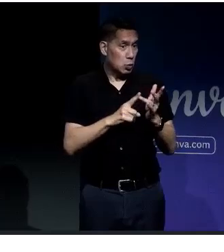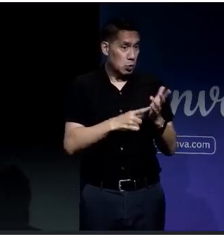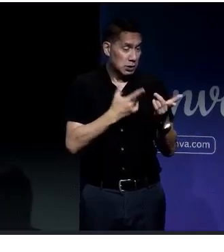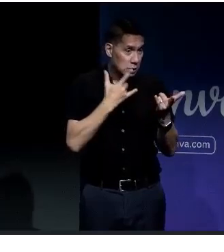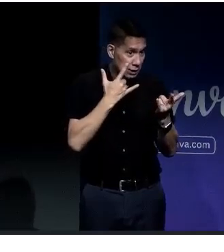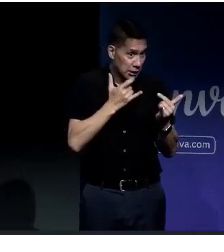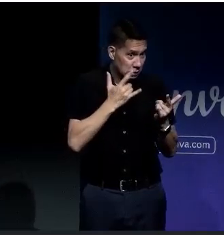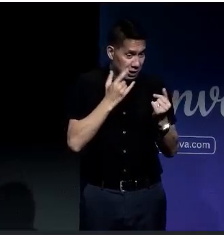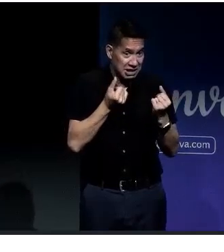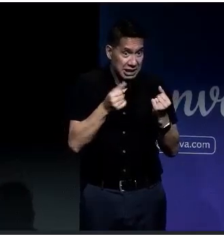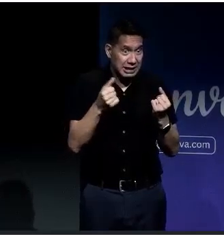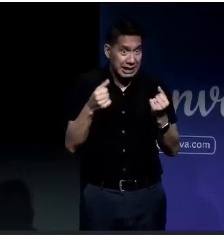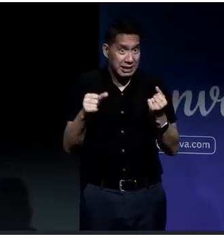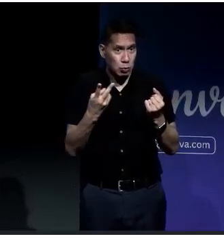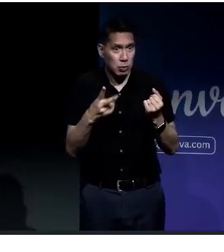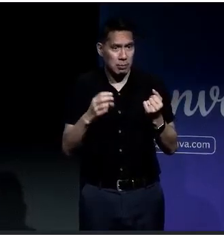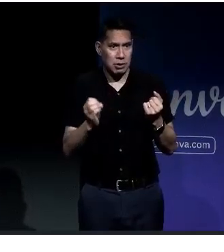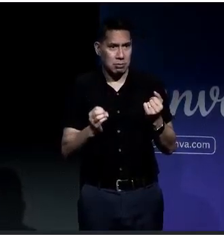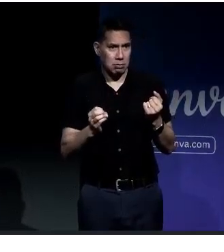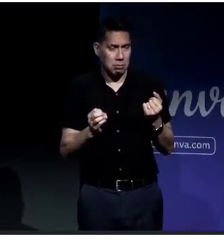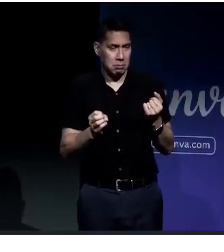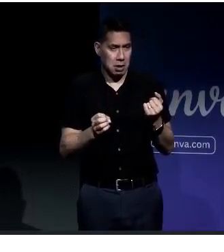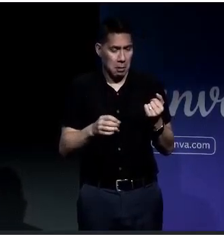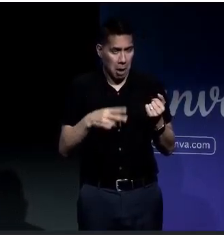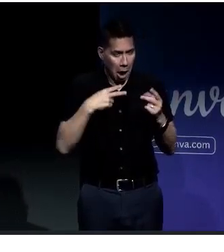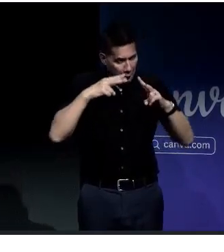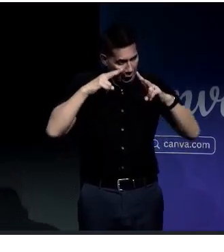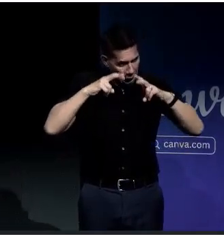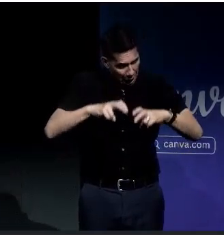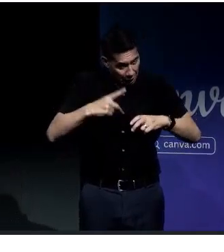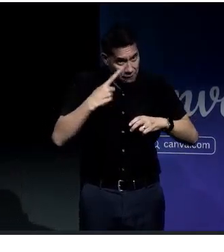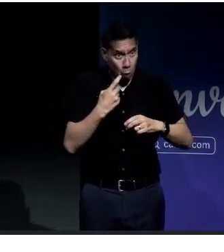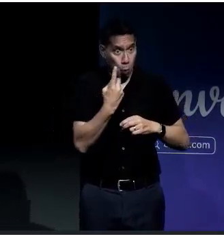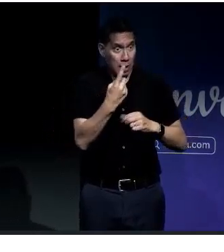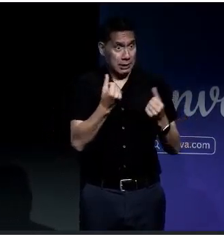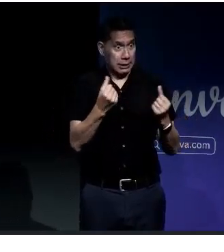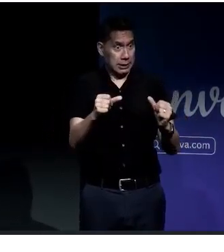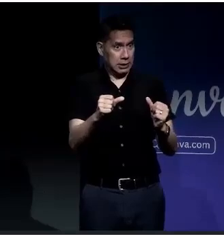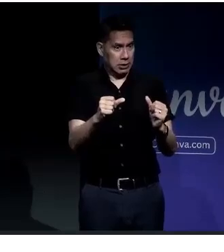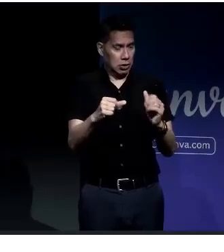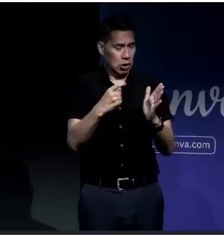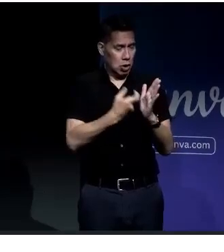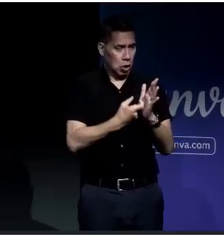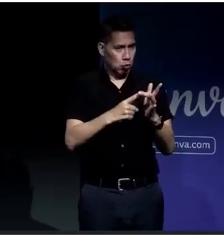But when I had a look at it, I couldn't find one single success criterion that an automated tool could fully test for 100%.